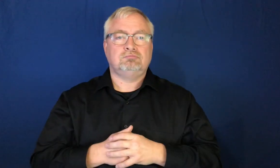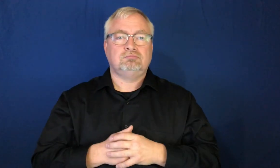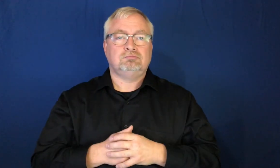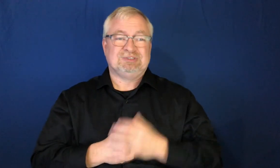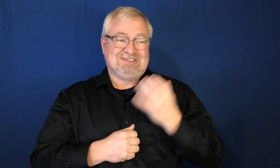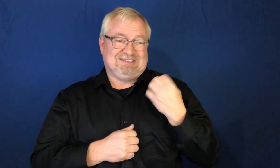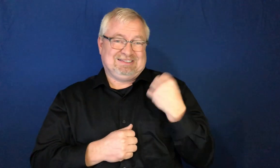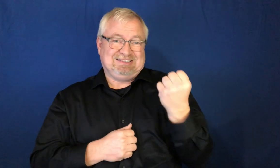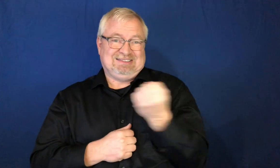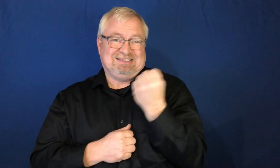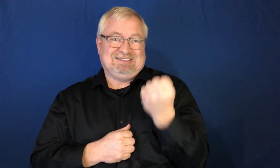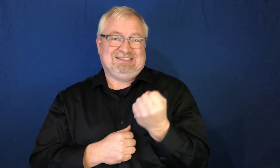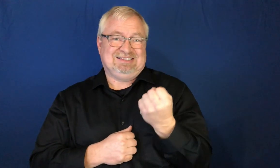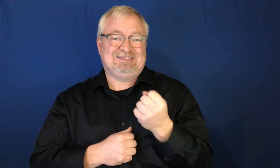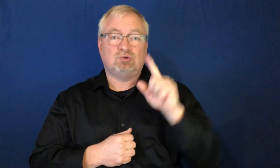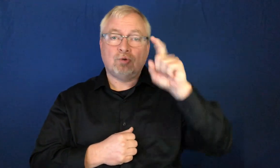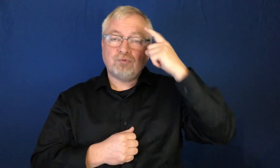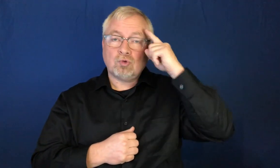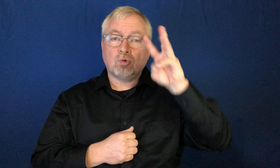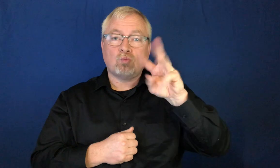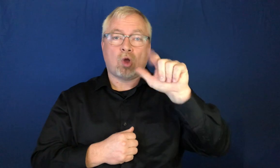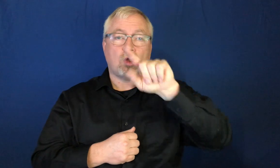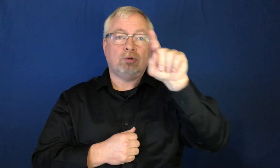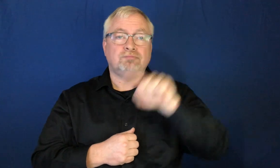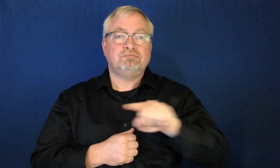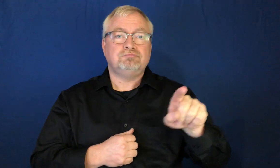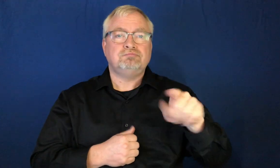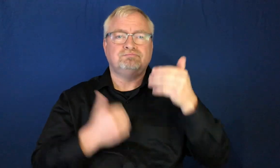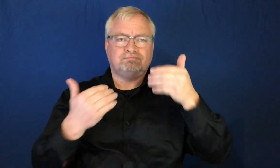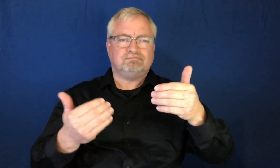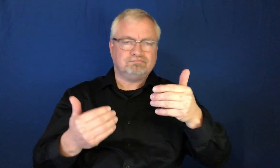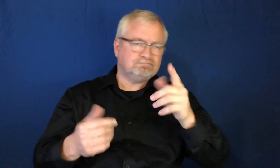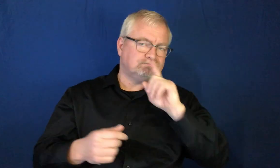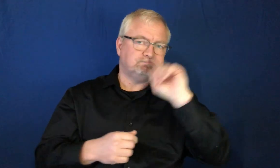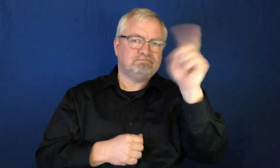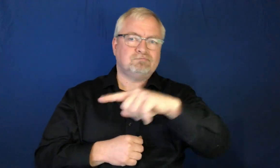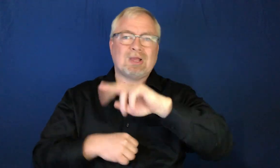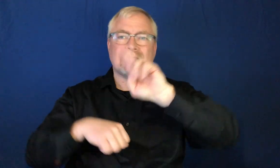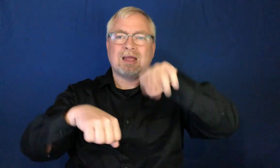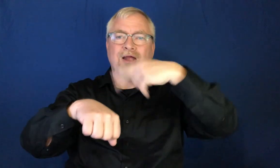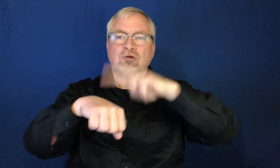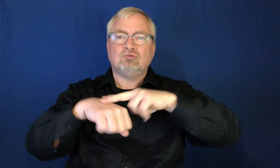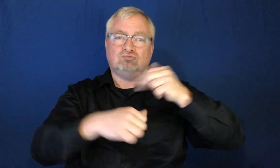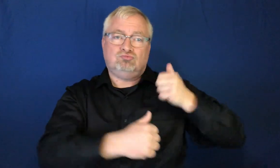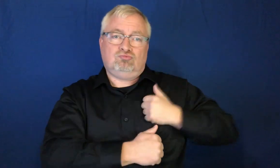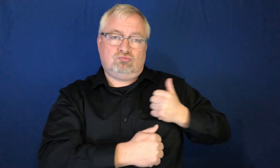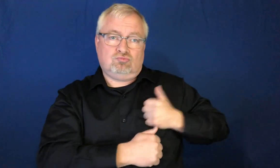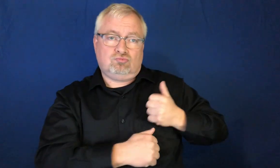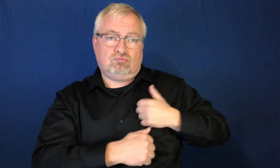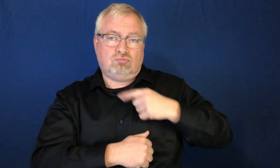On Saturday, Governor Walz directed the National Guard